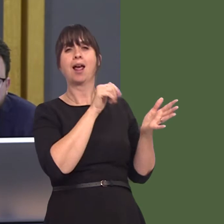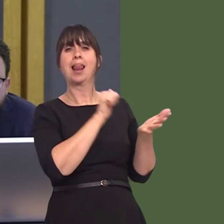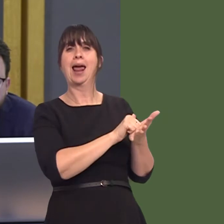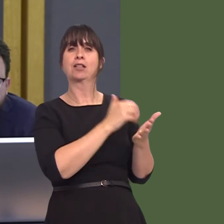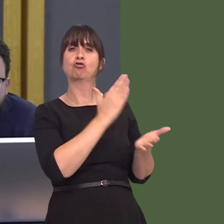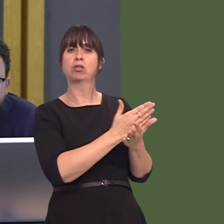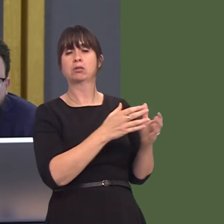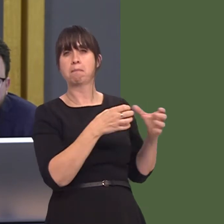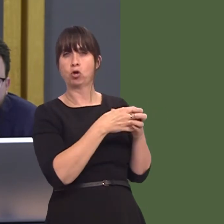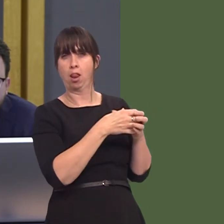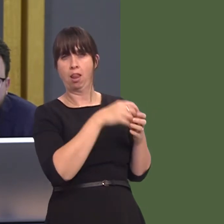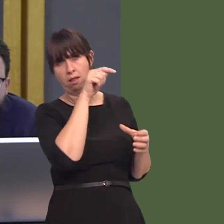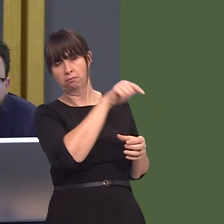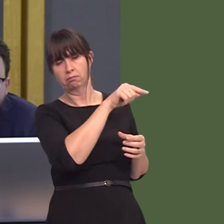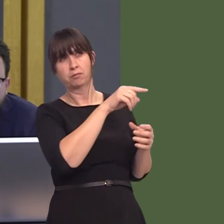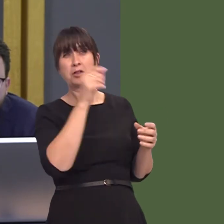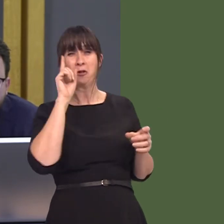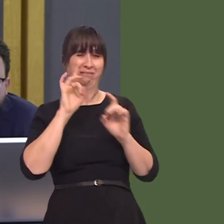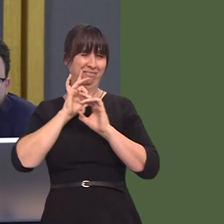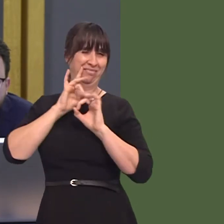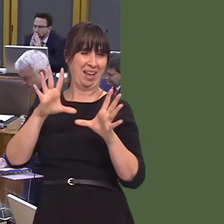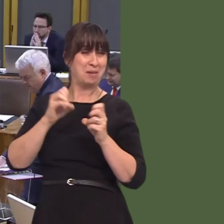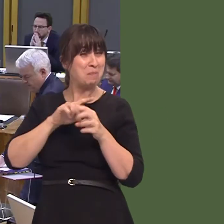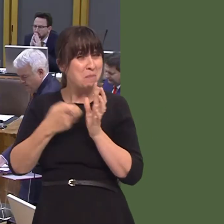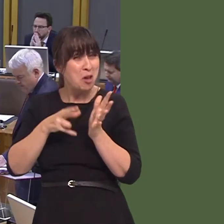a certain gentleman called Bernie Sanders had something to do with the establishment